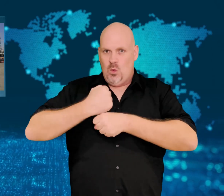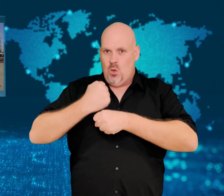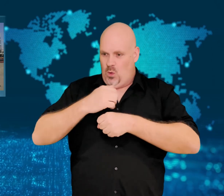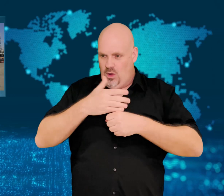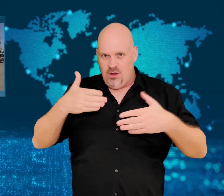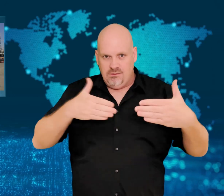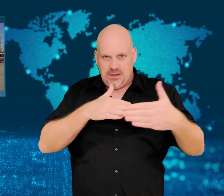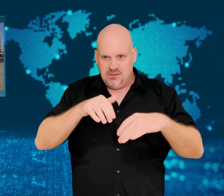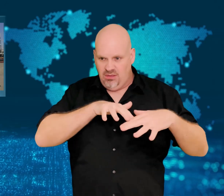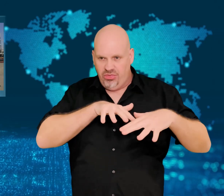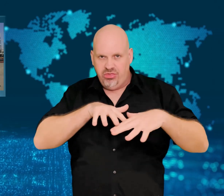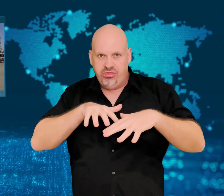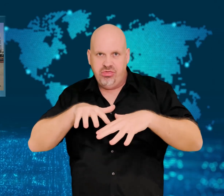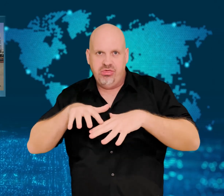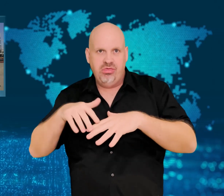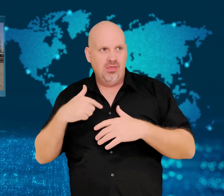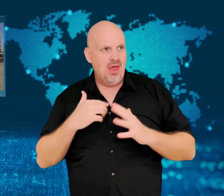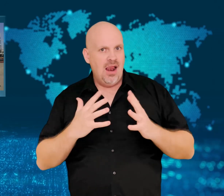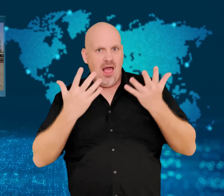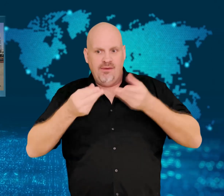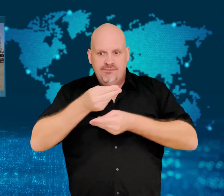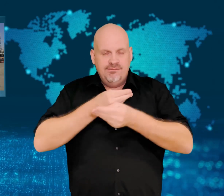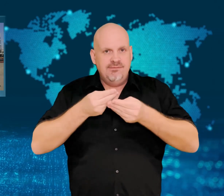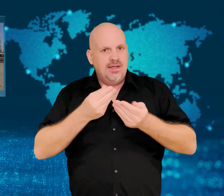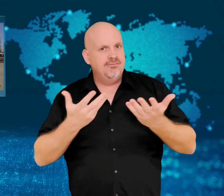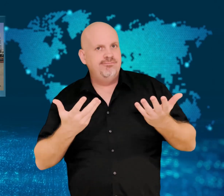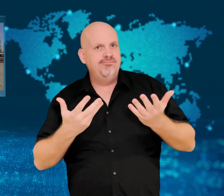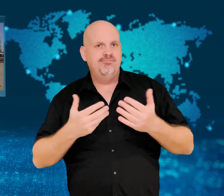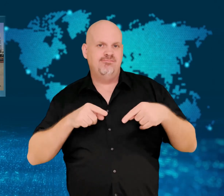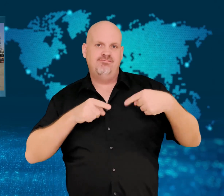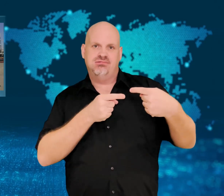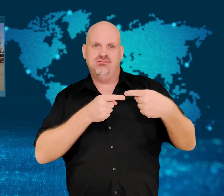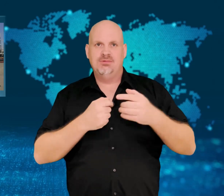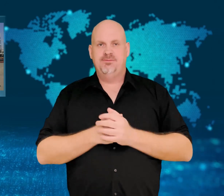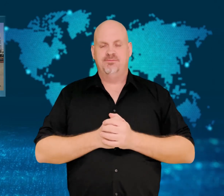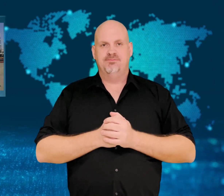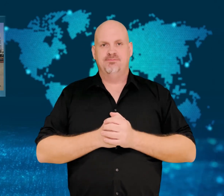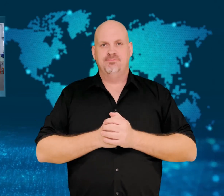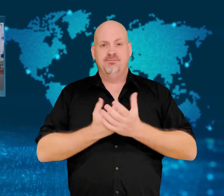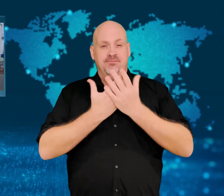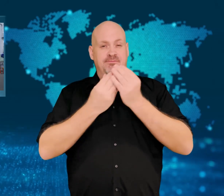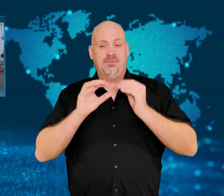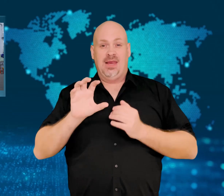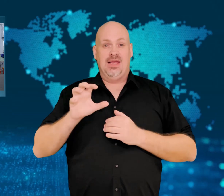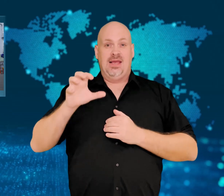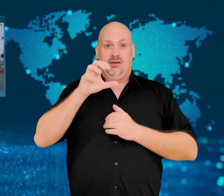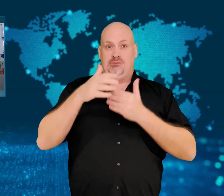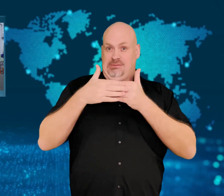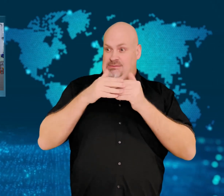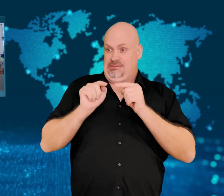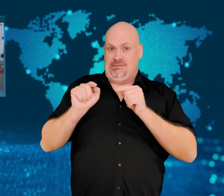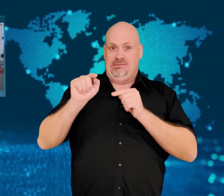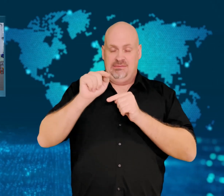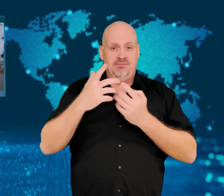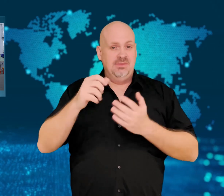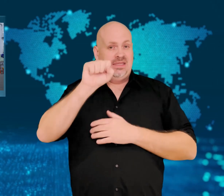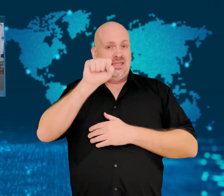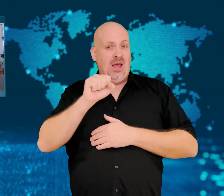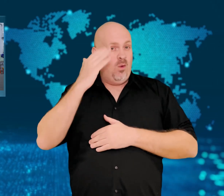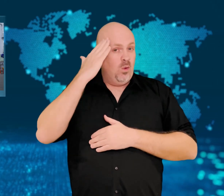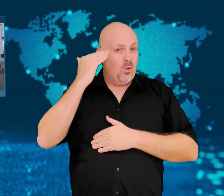several other nuclear plants use a similar process to dispose of their water.